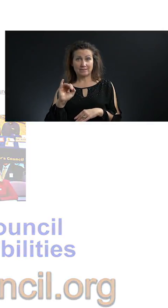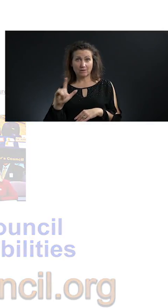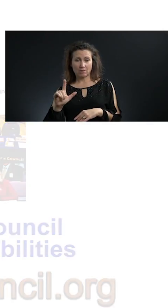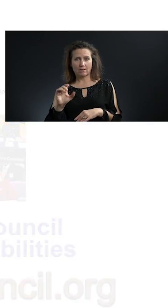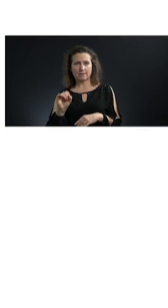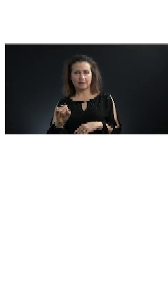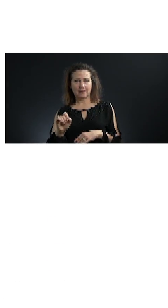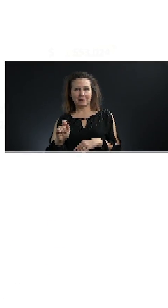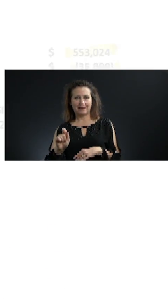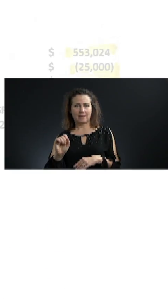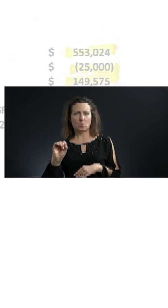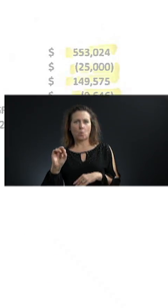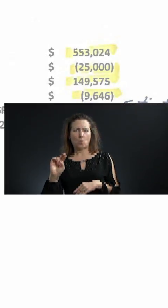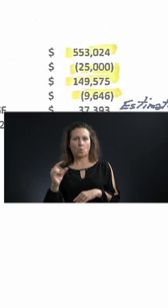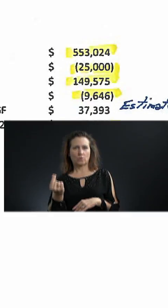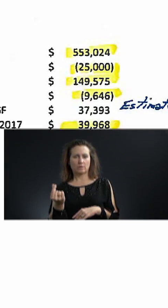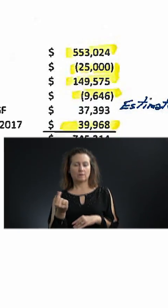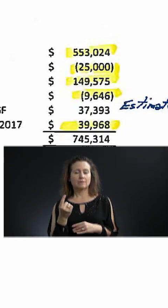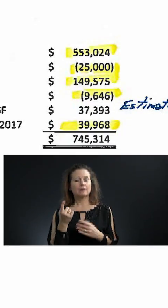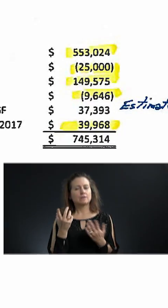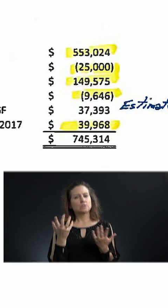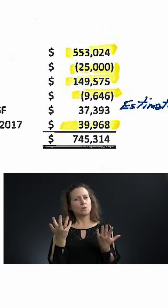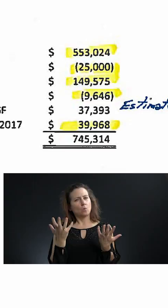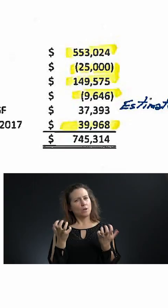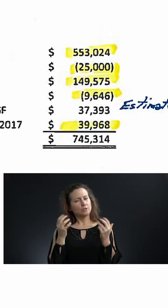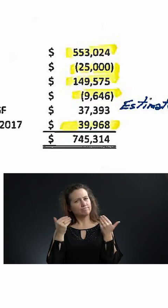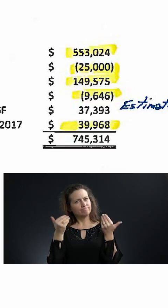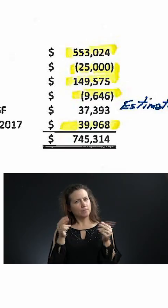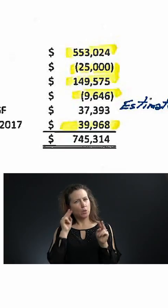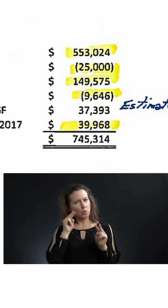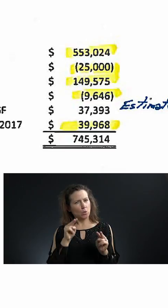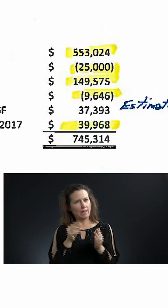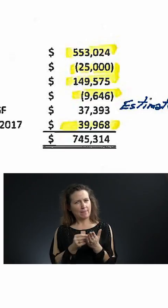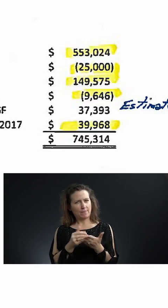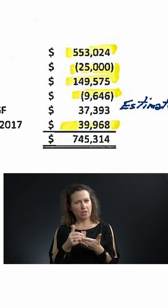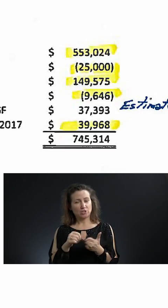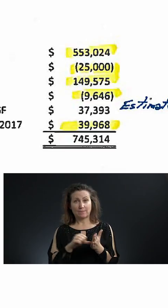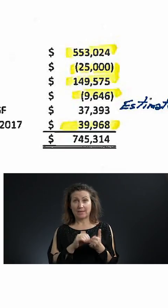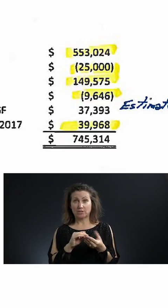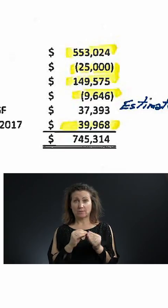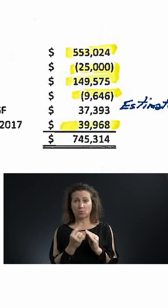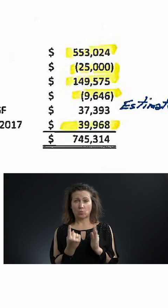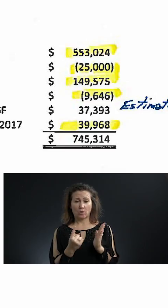So let's take a look at that budget if you look at page number one that's in front of you right now